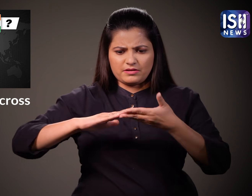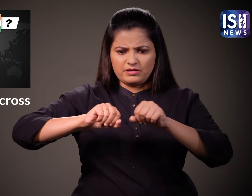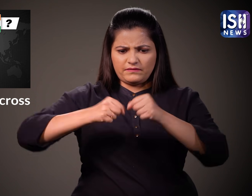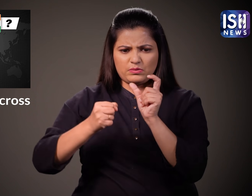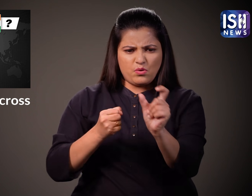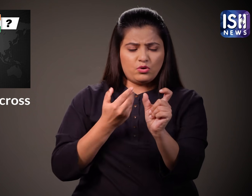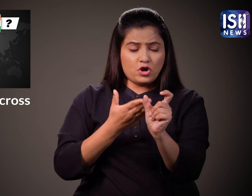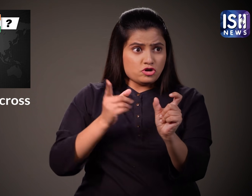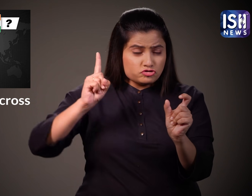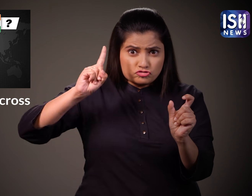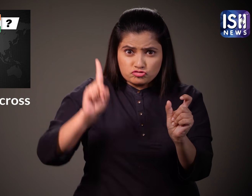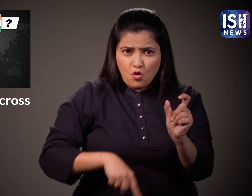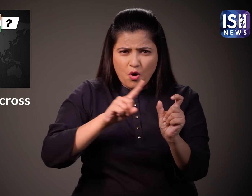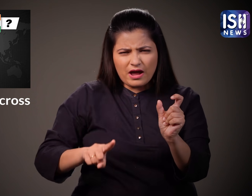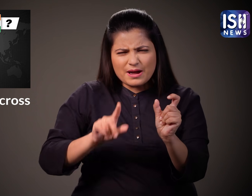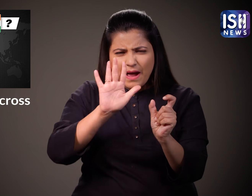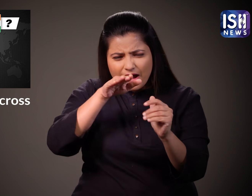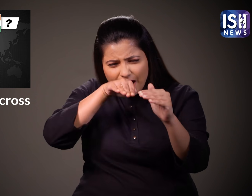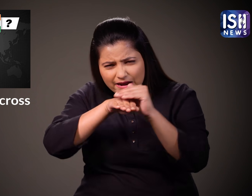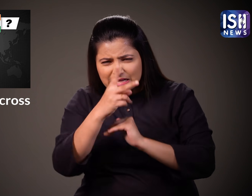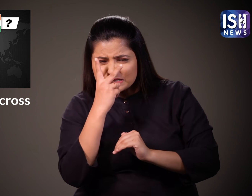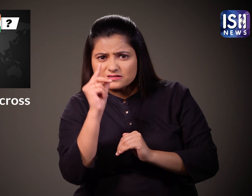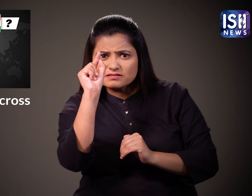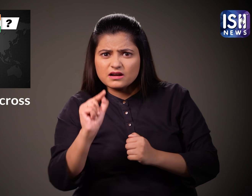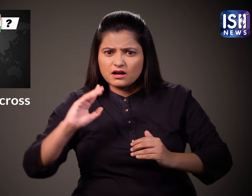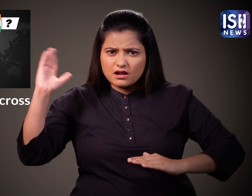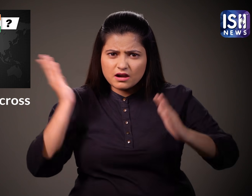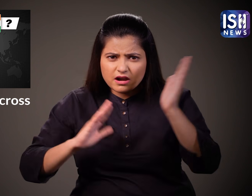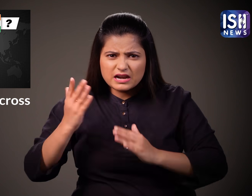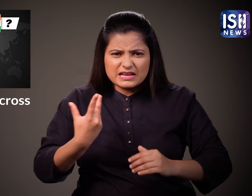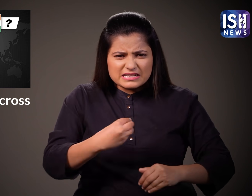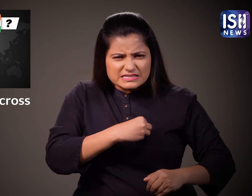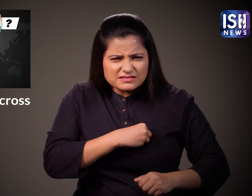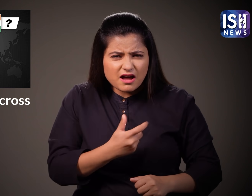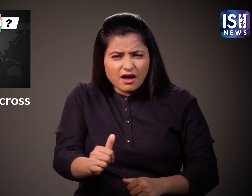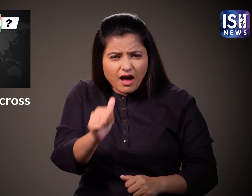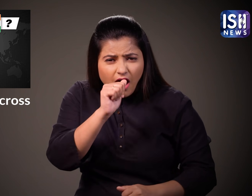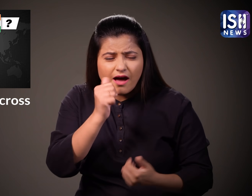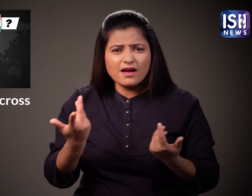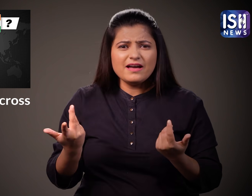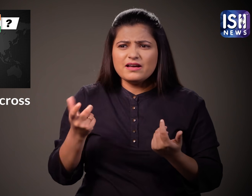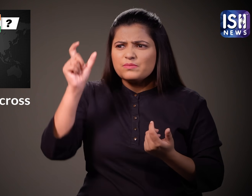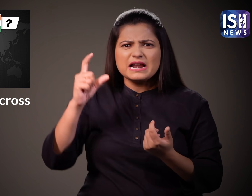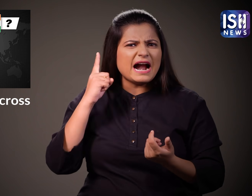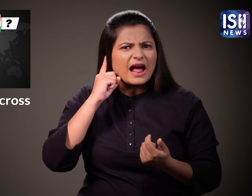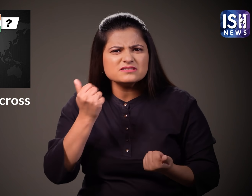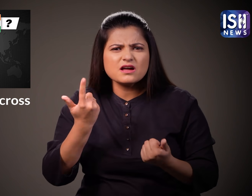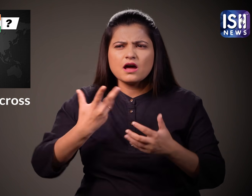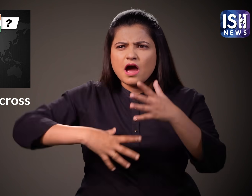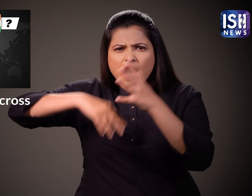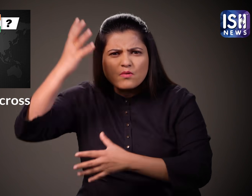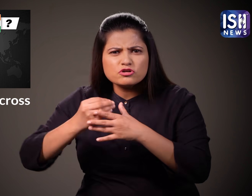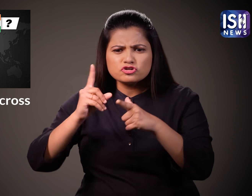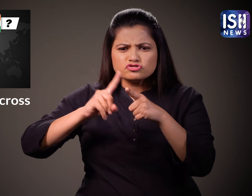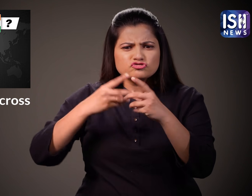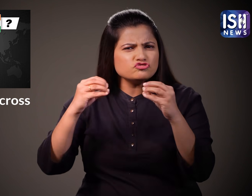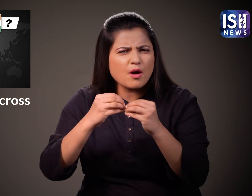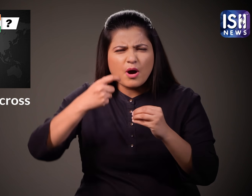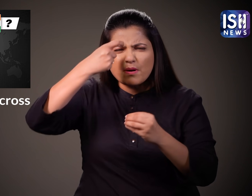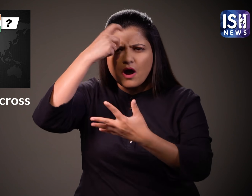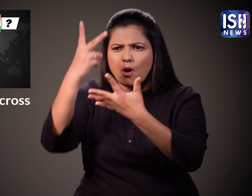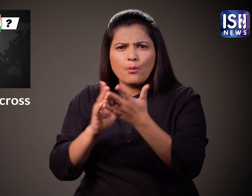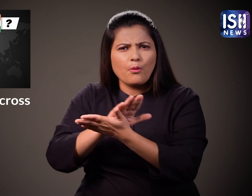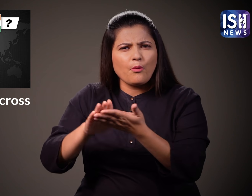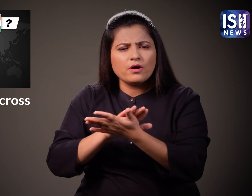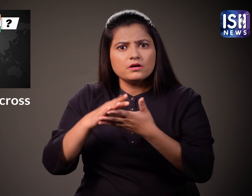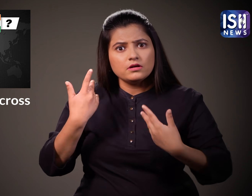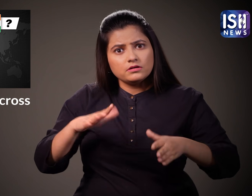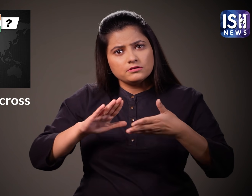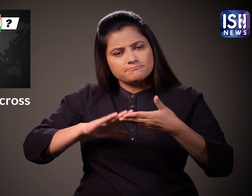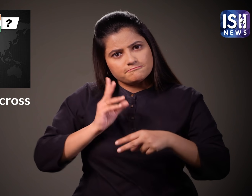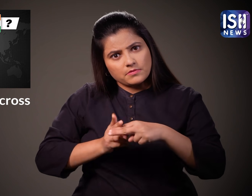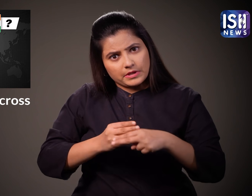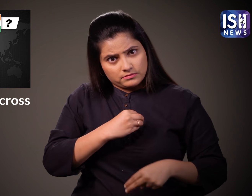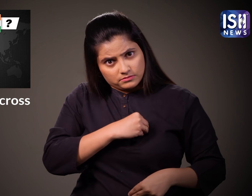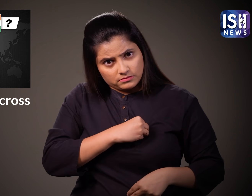Is divorce wrong? Should a woman endure abuse and suffer in the marriage?